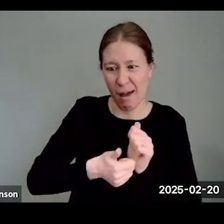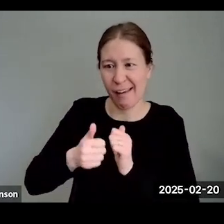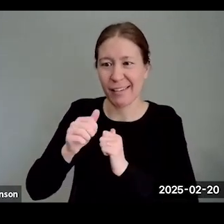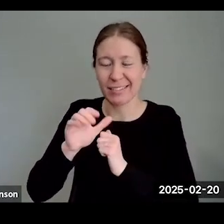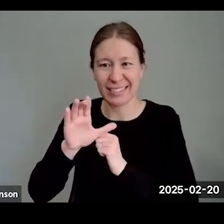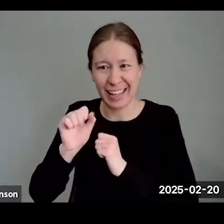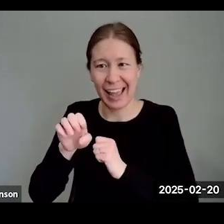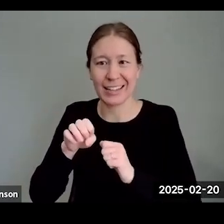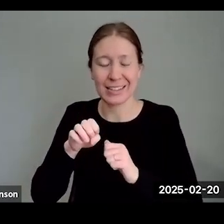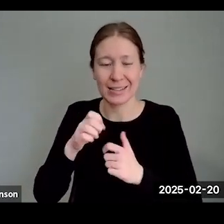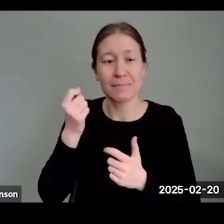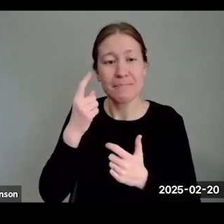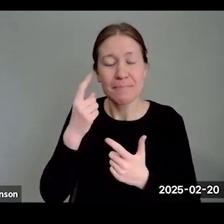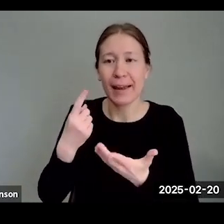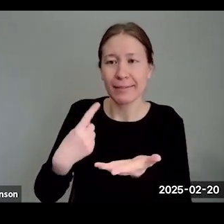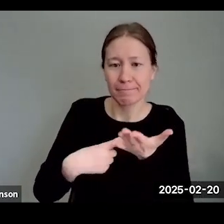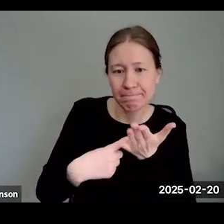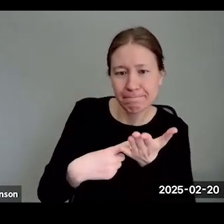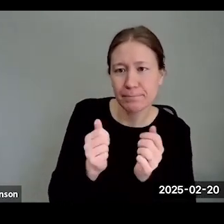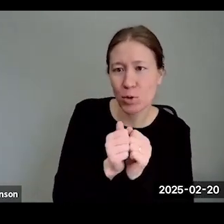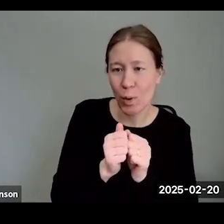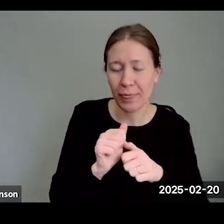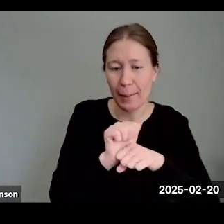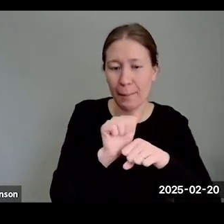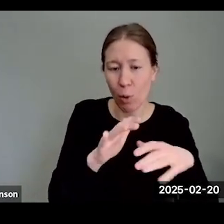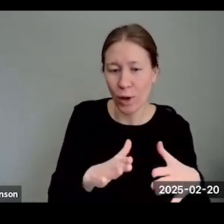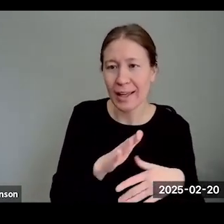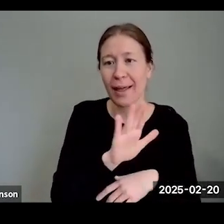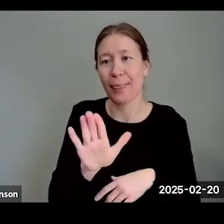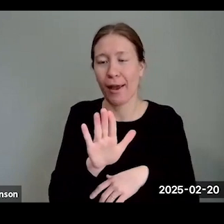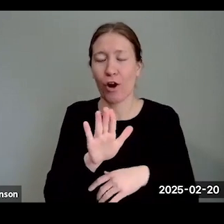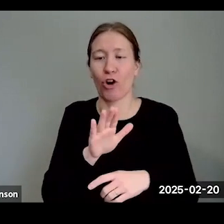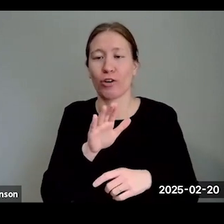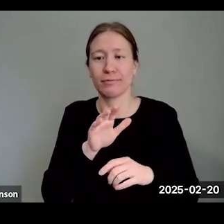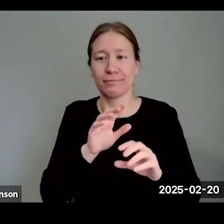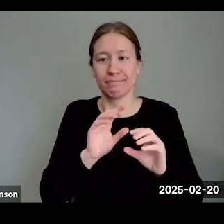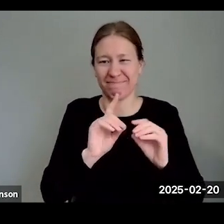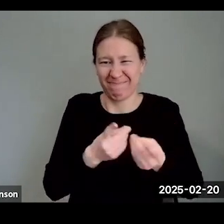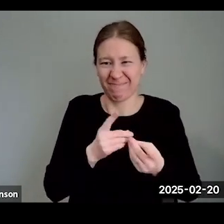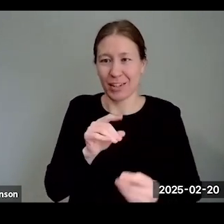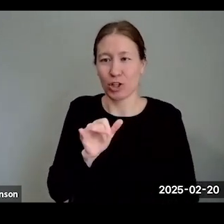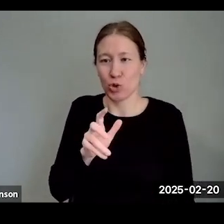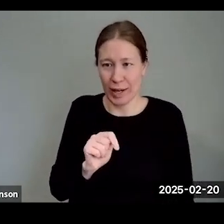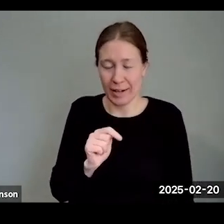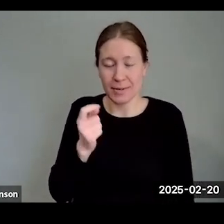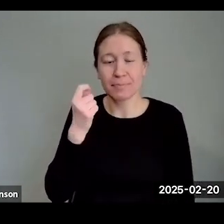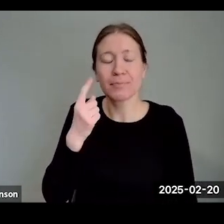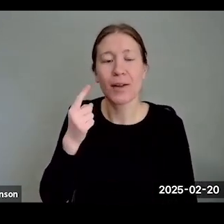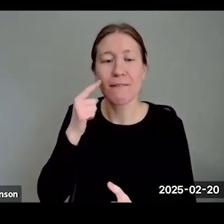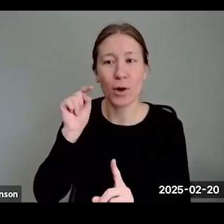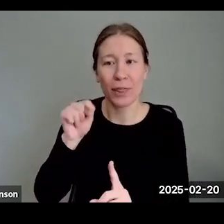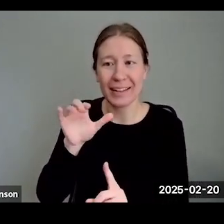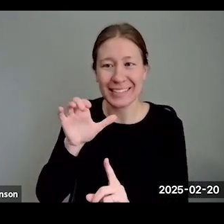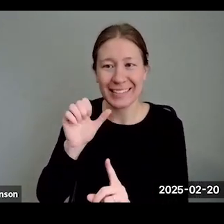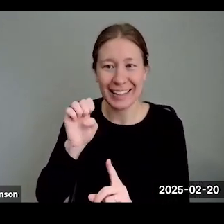in conversation with the employee and their unit. So for the purpose of this training, these case studies are simply examples.